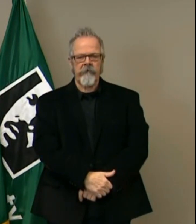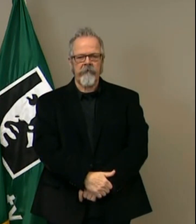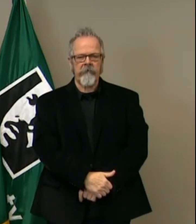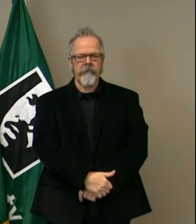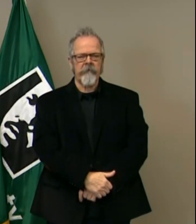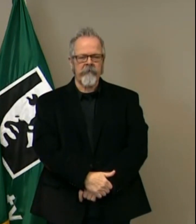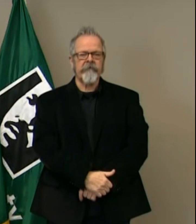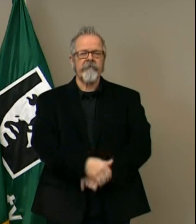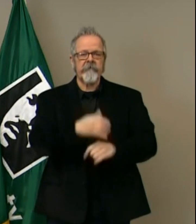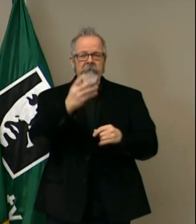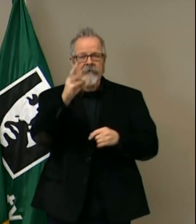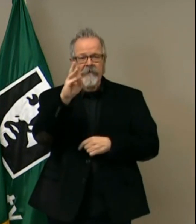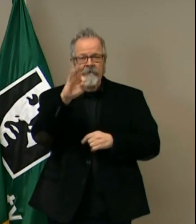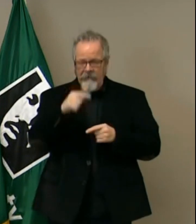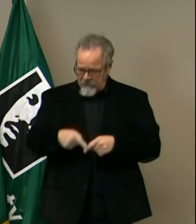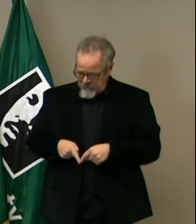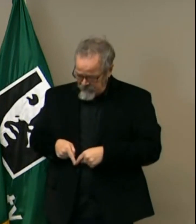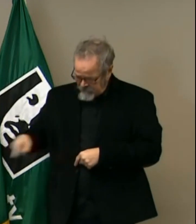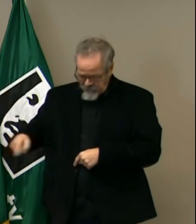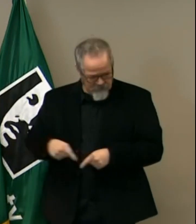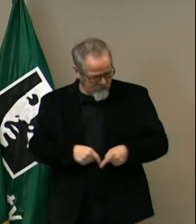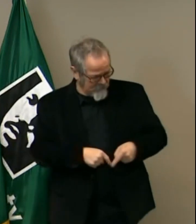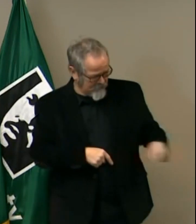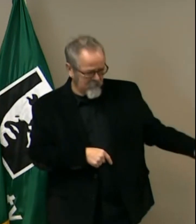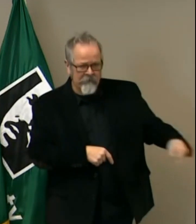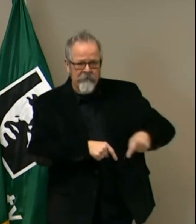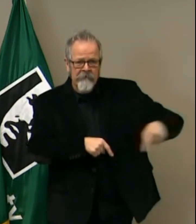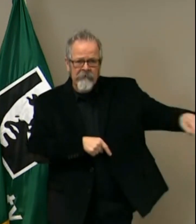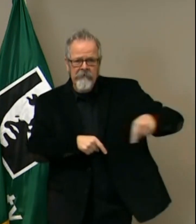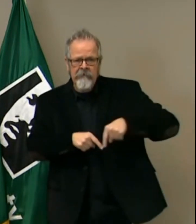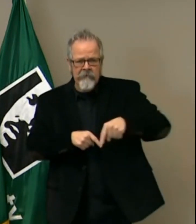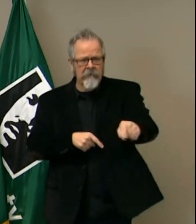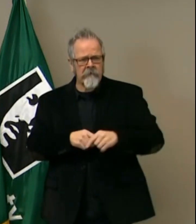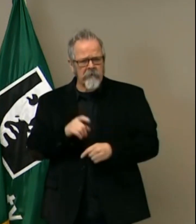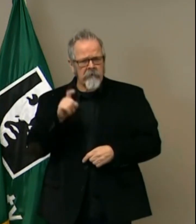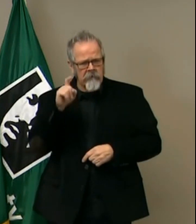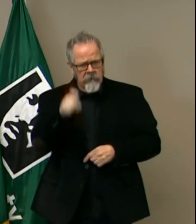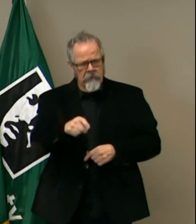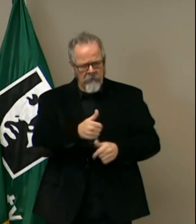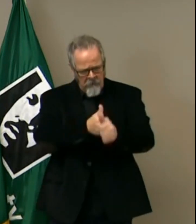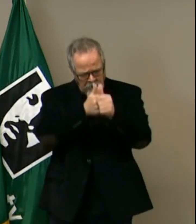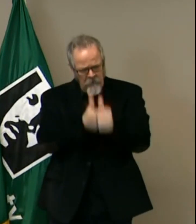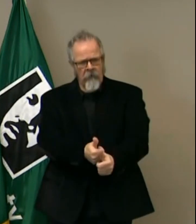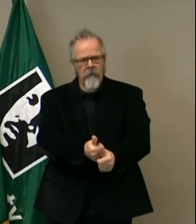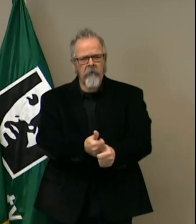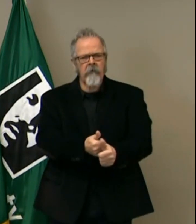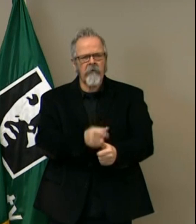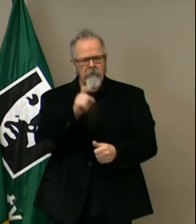every circumstance now I want to say something really strong to some of our